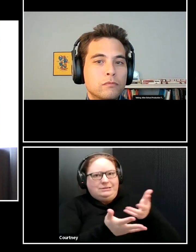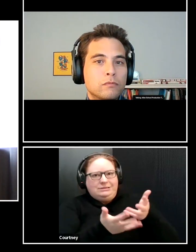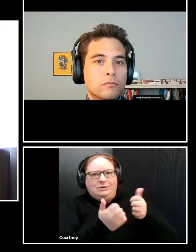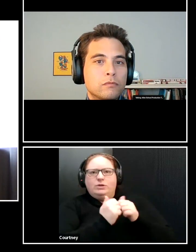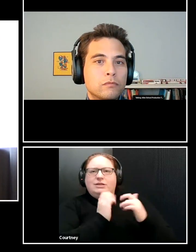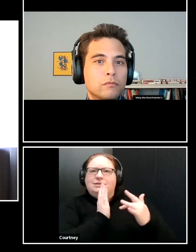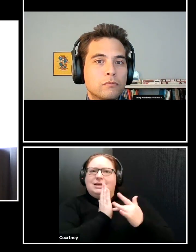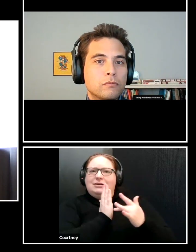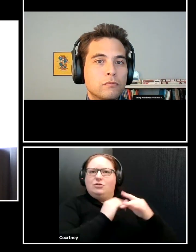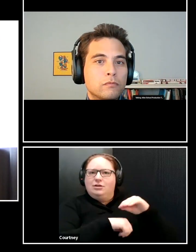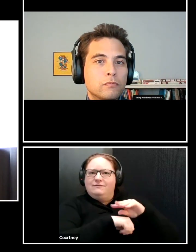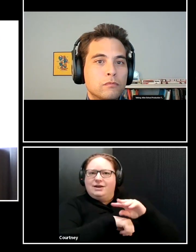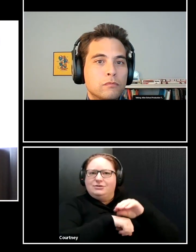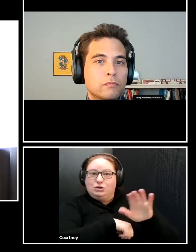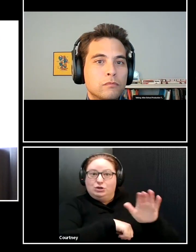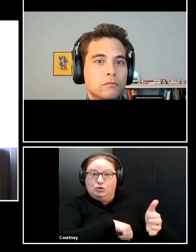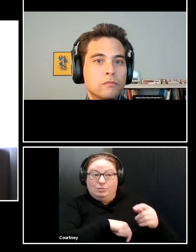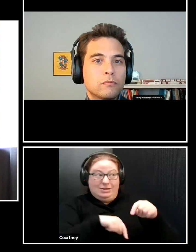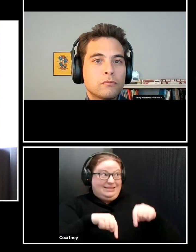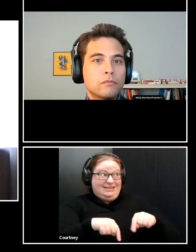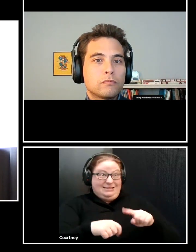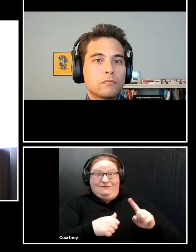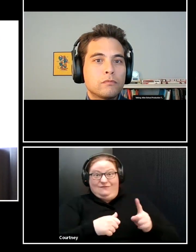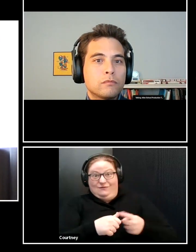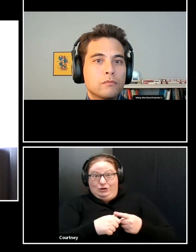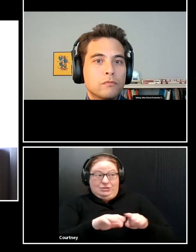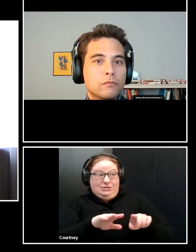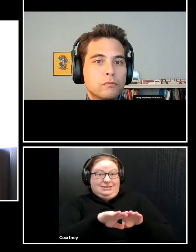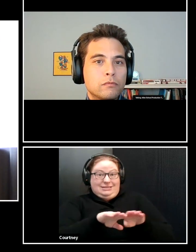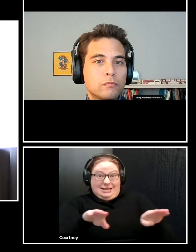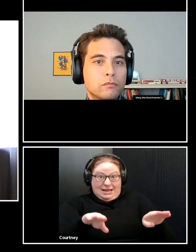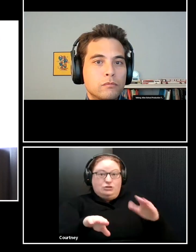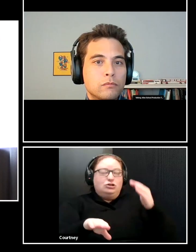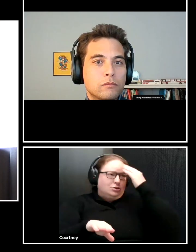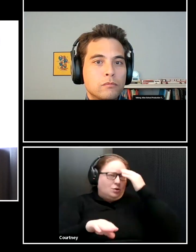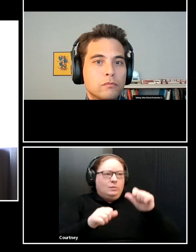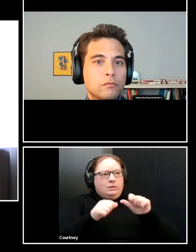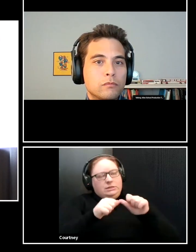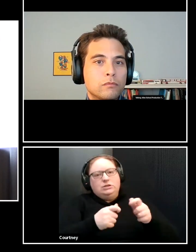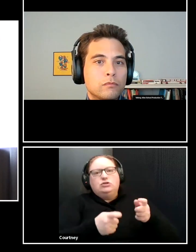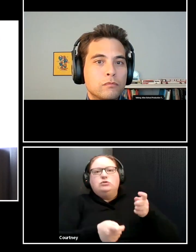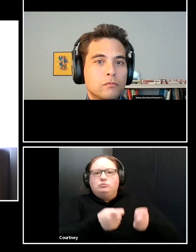um at this first stage knowing that we'll continue to iterate and improve these methodologies in the